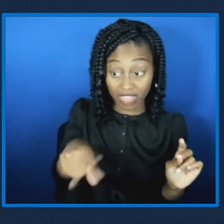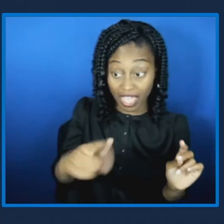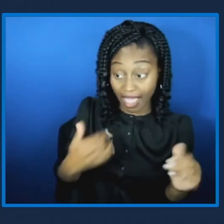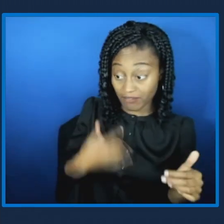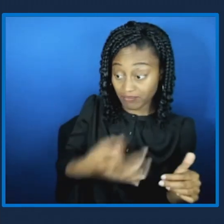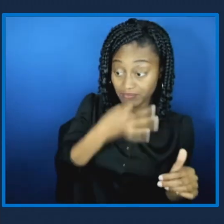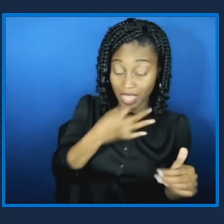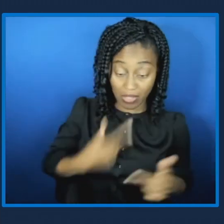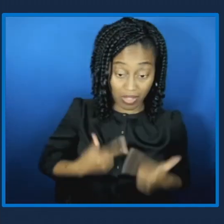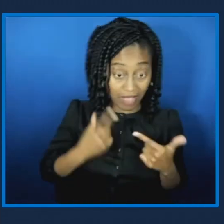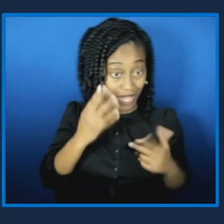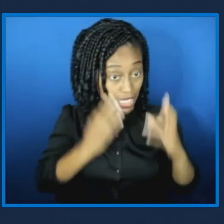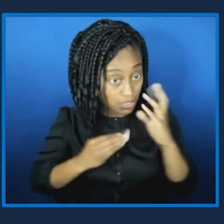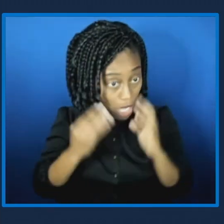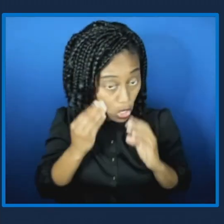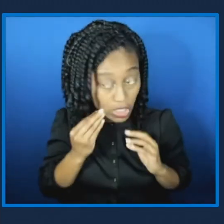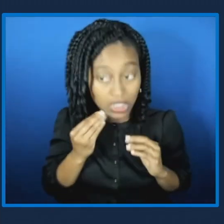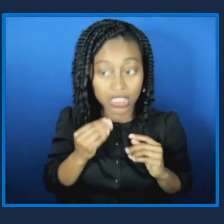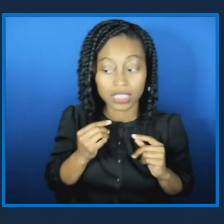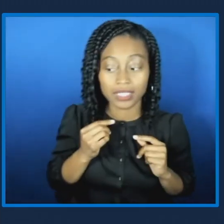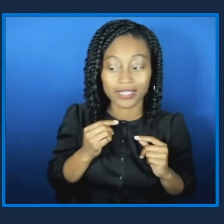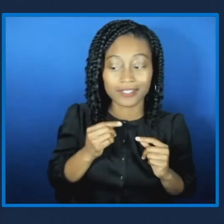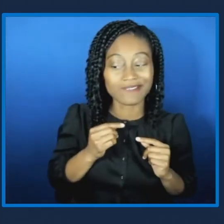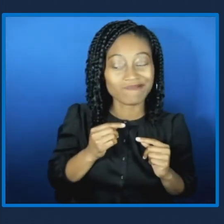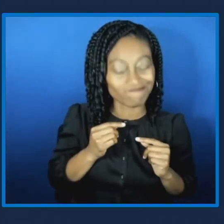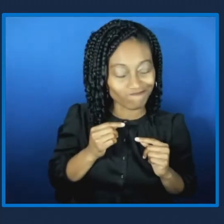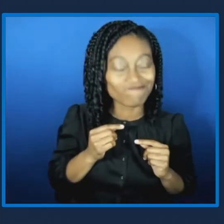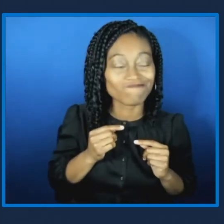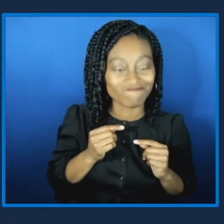to also get out there and share what we know.